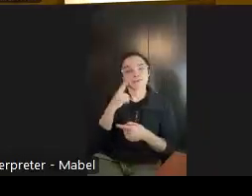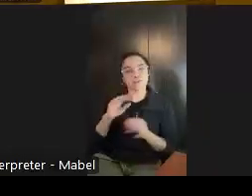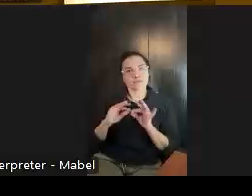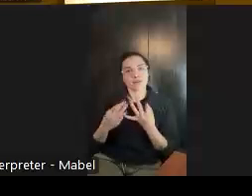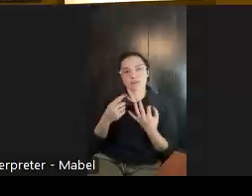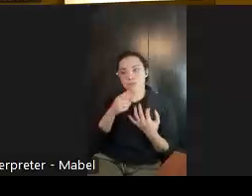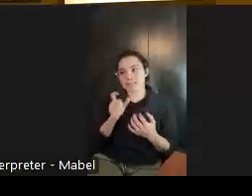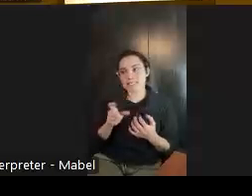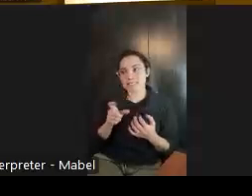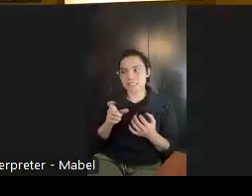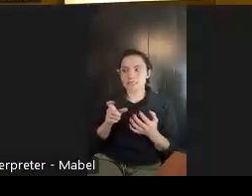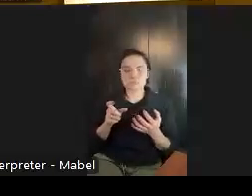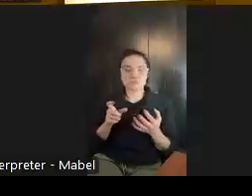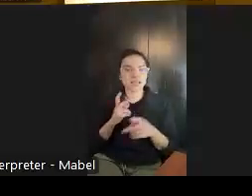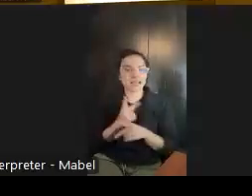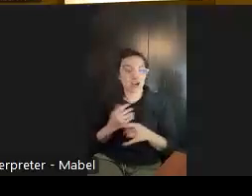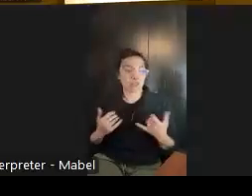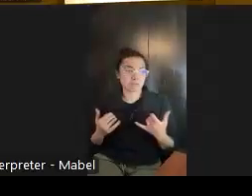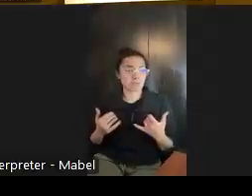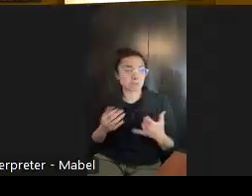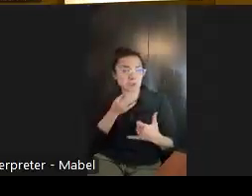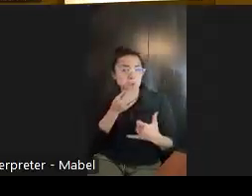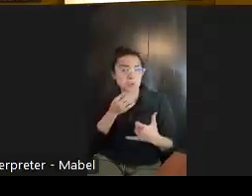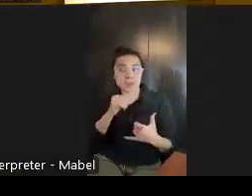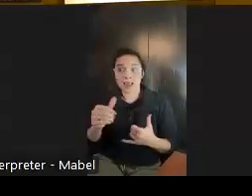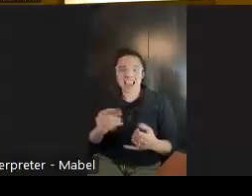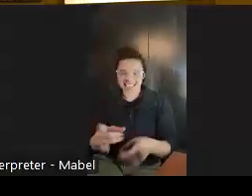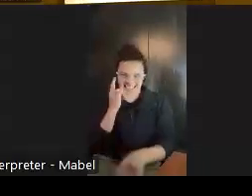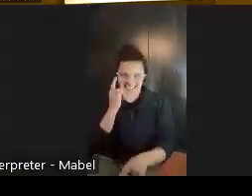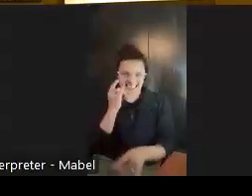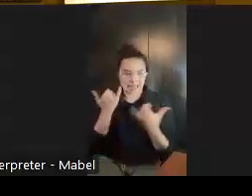care right this moment those are kids who would be better served in our urgent care as a walk-in